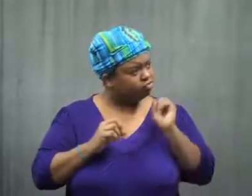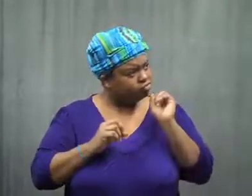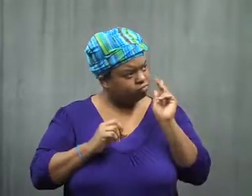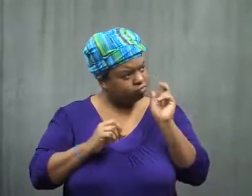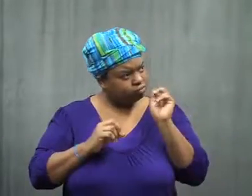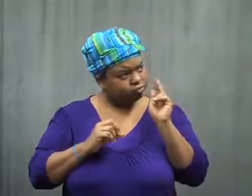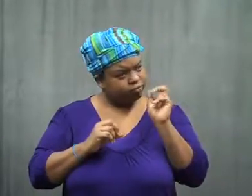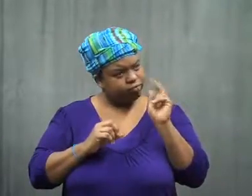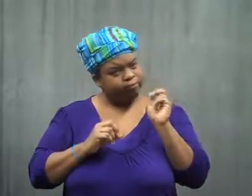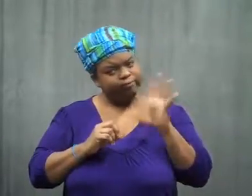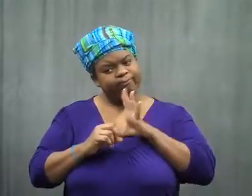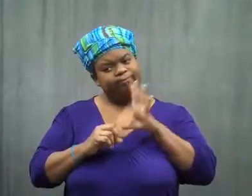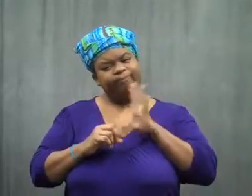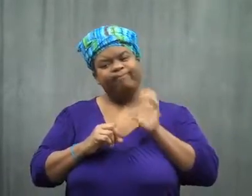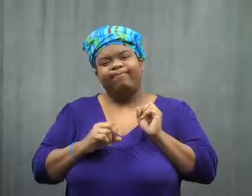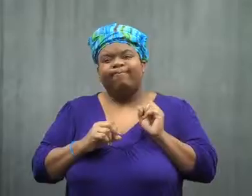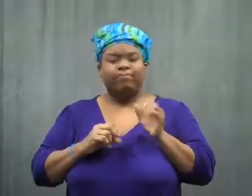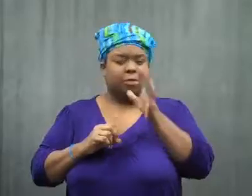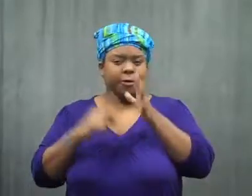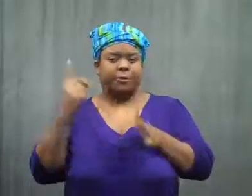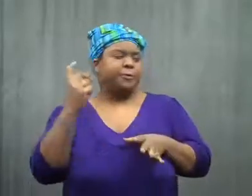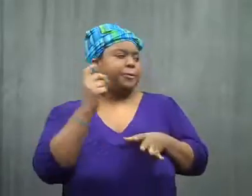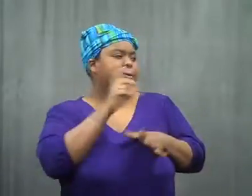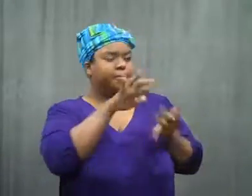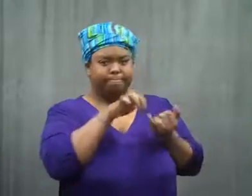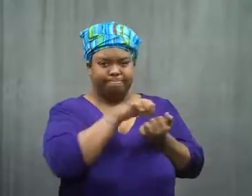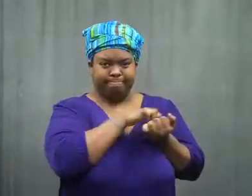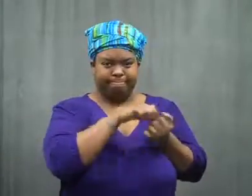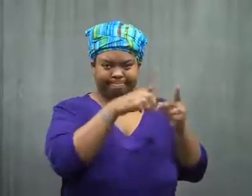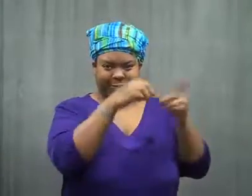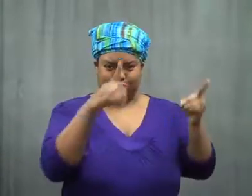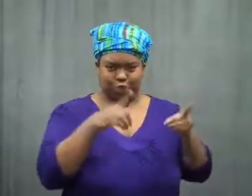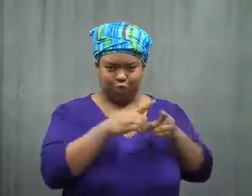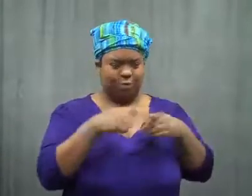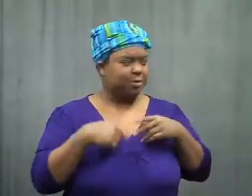I said, "Ok, ok, fine." She went off to do the dishes.